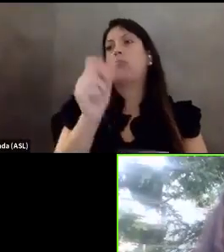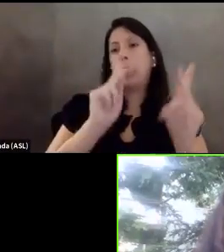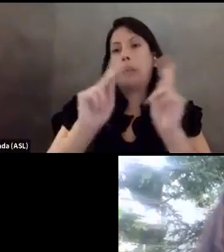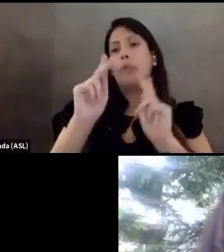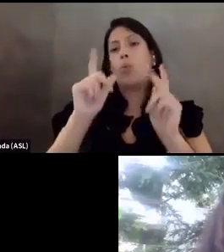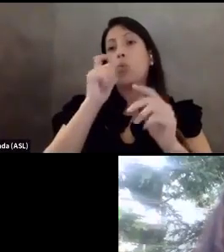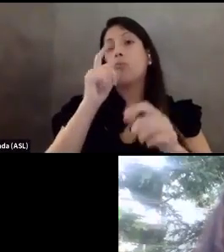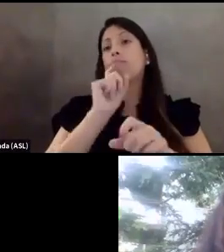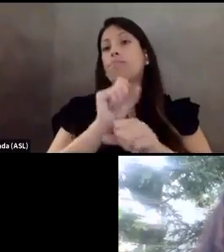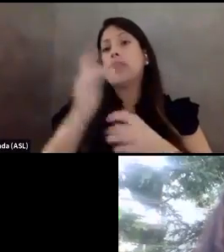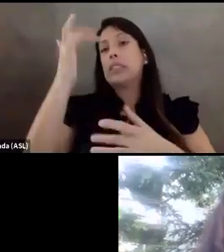Thank you.